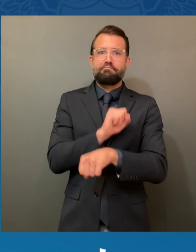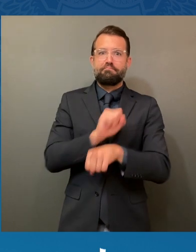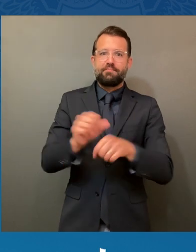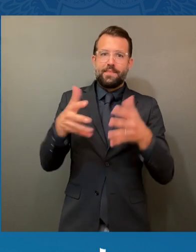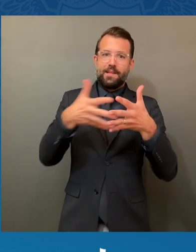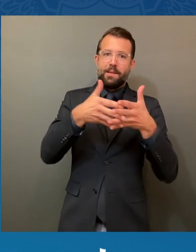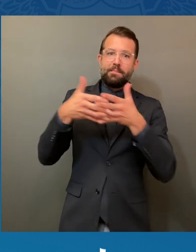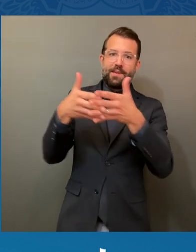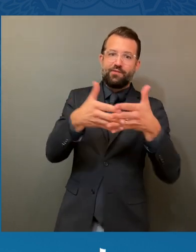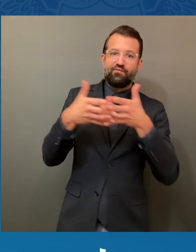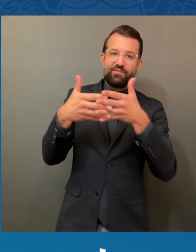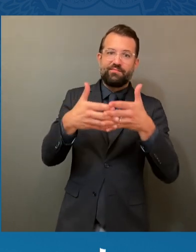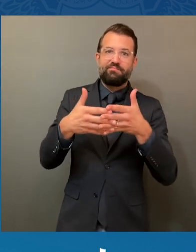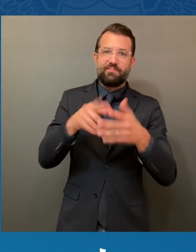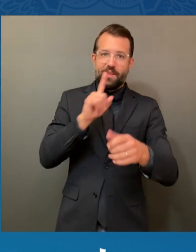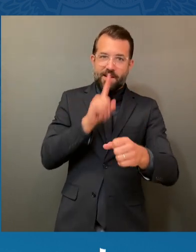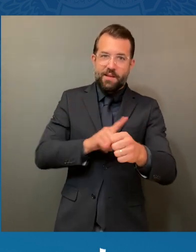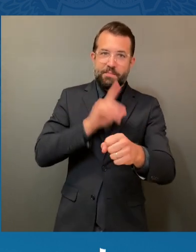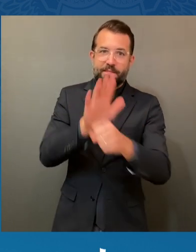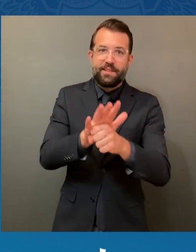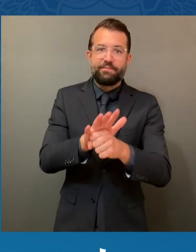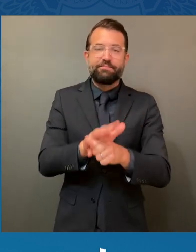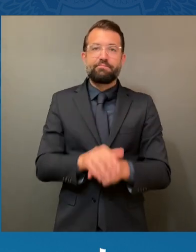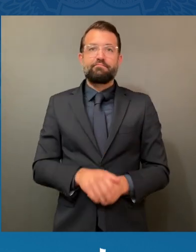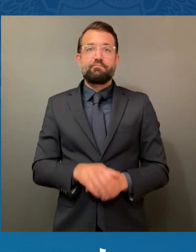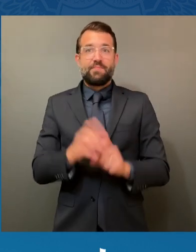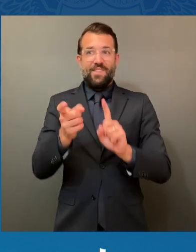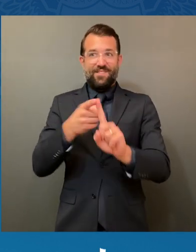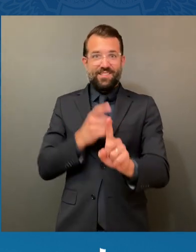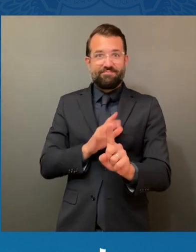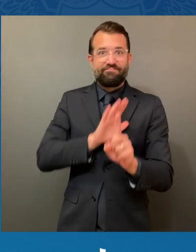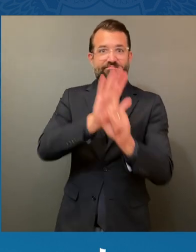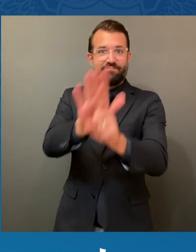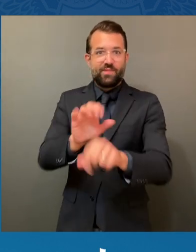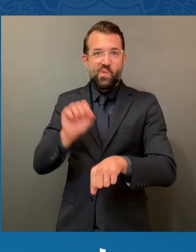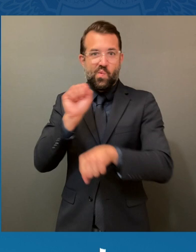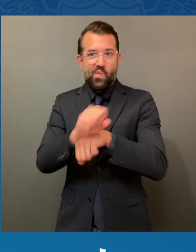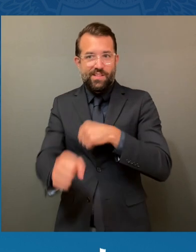in so many ways and in the lives of so many people.